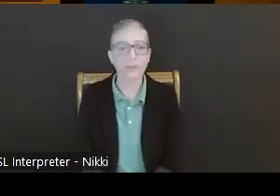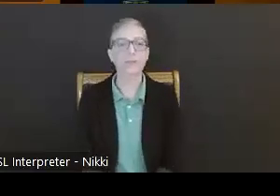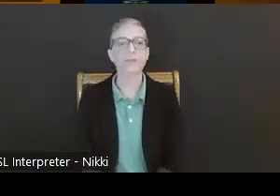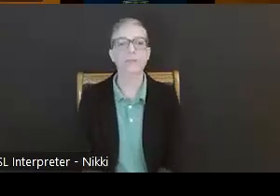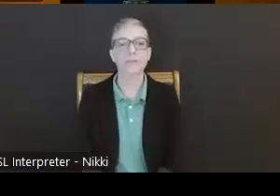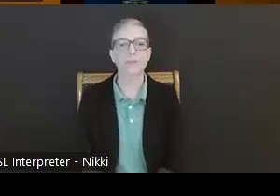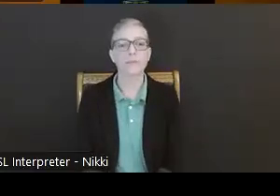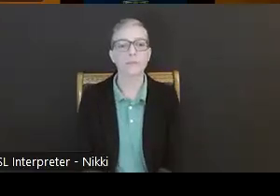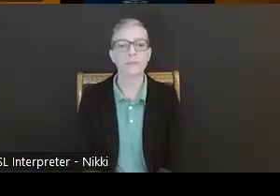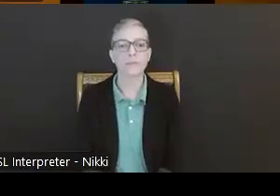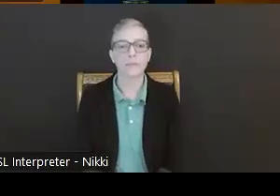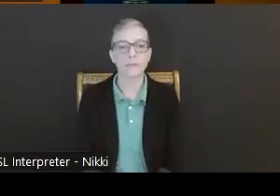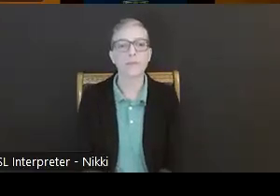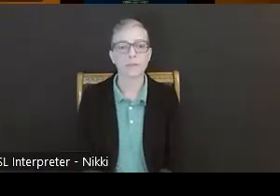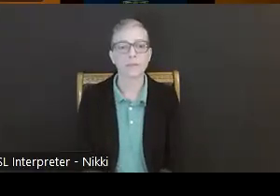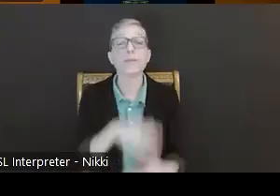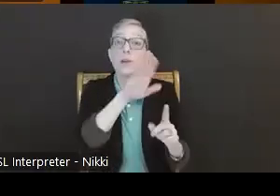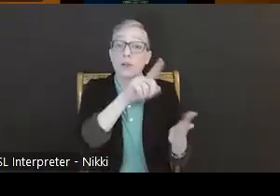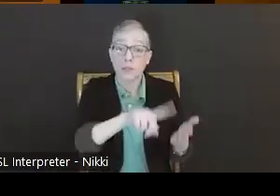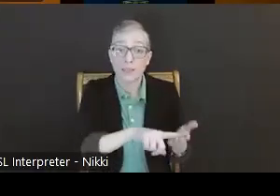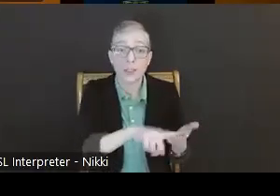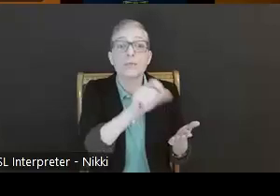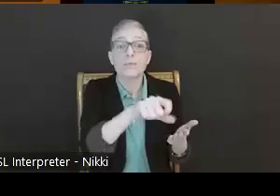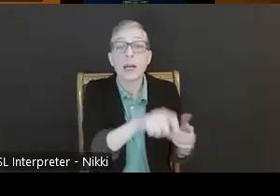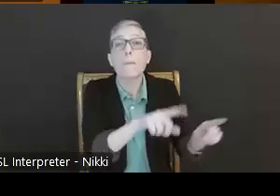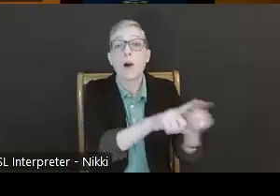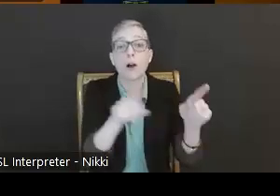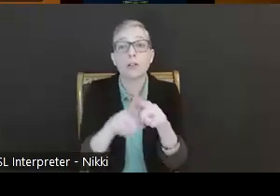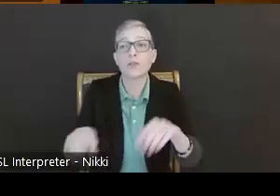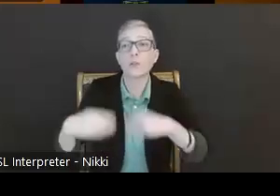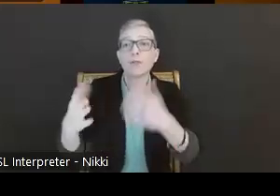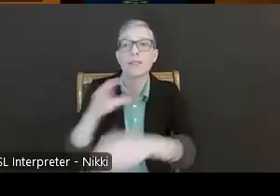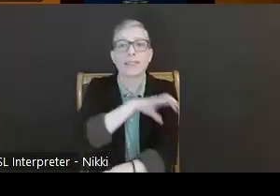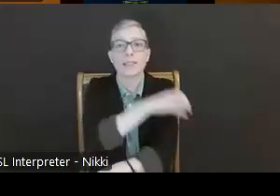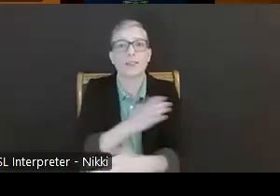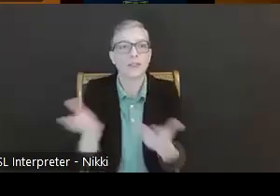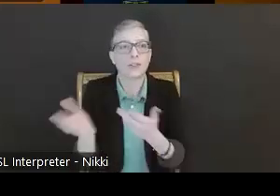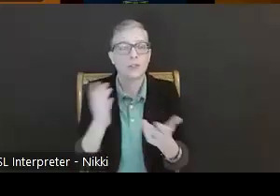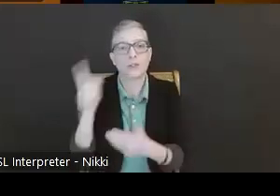research uh she provides Clinical Services in the psych psychooncology clinic at the Wilmont